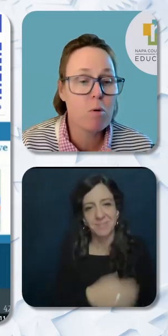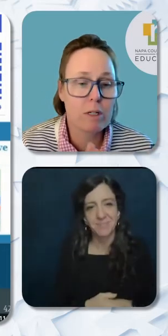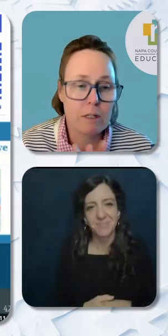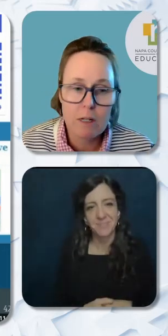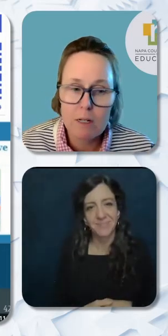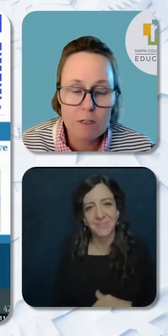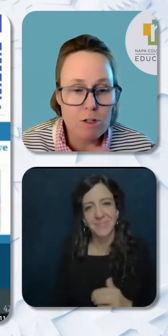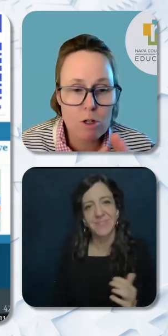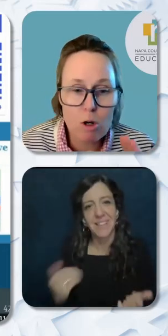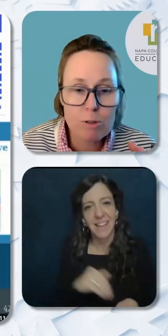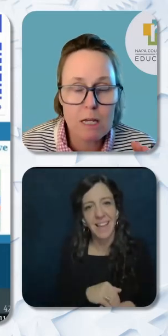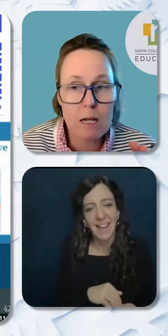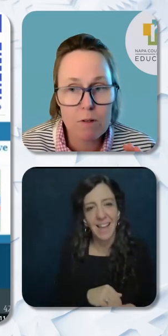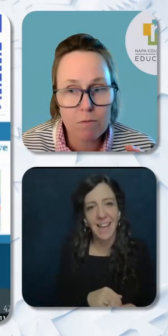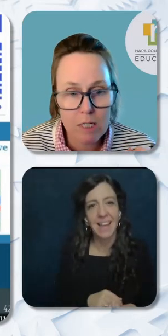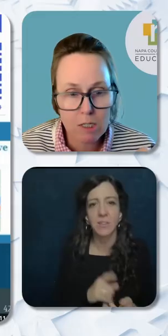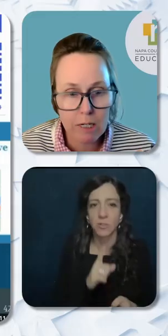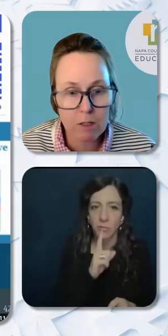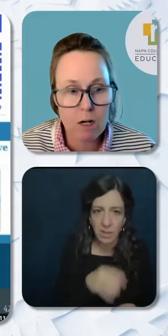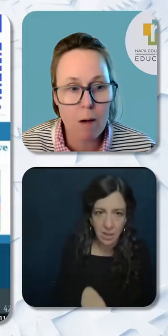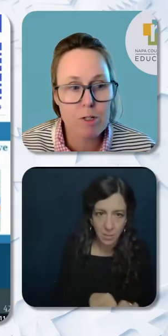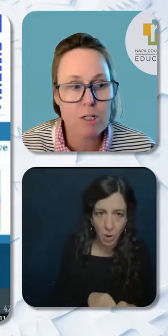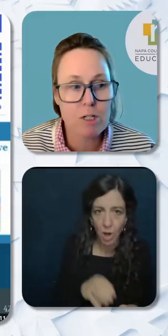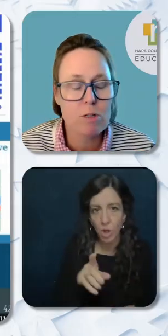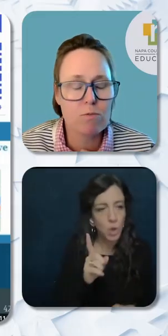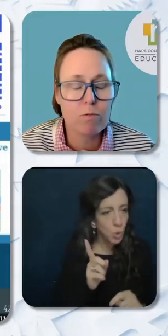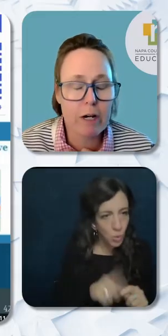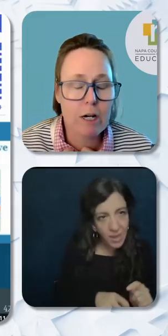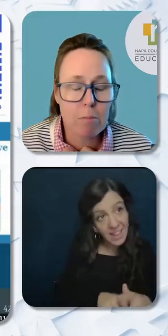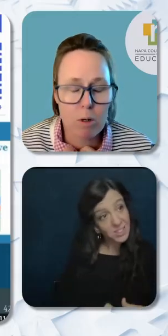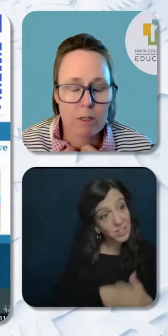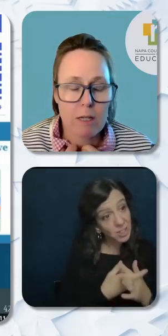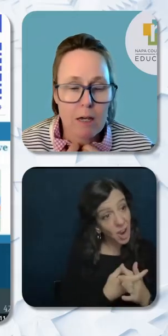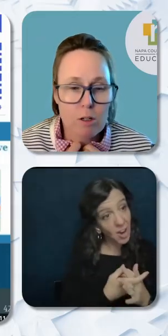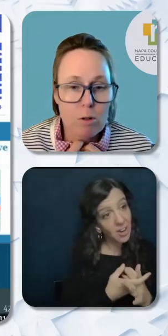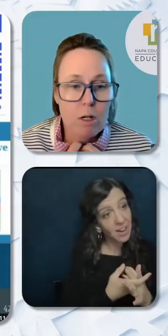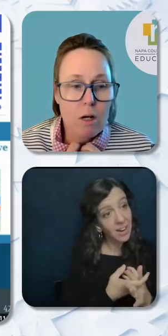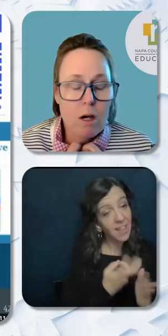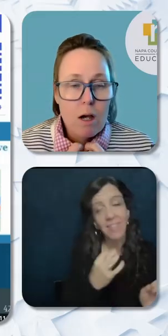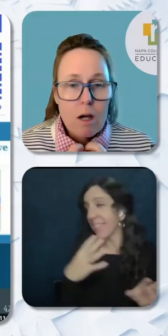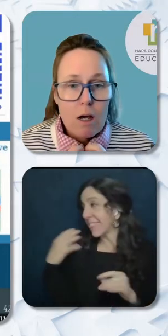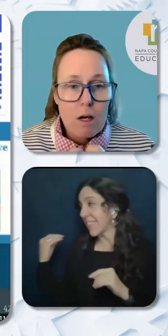Very important. There's no save and finish later option, so it's very important that you,